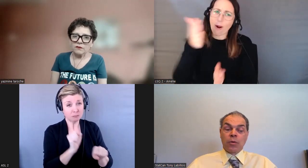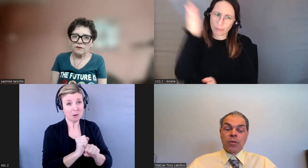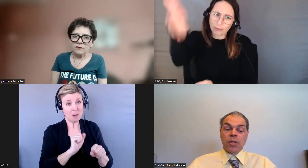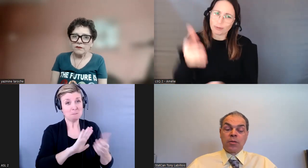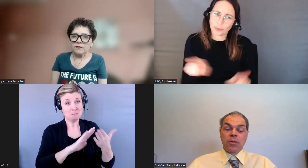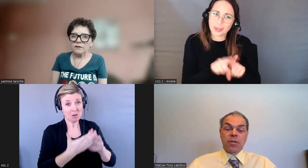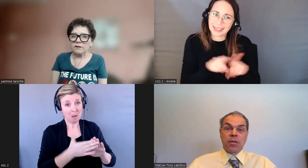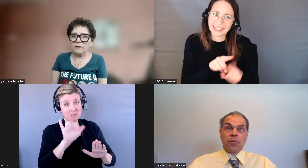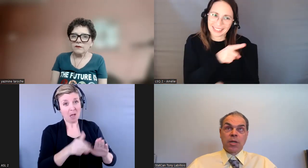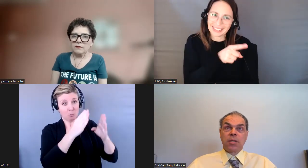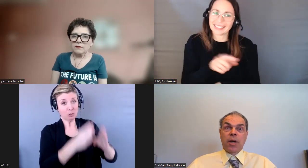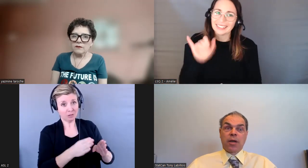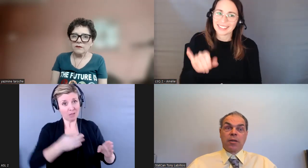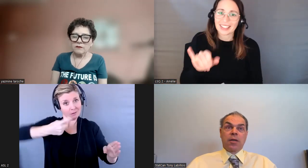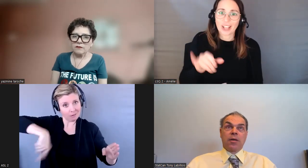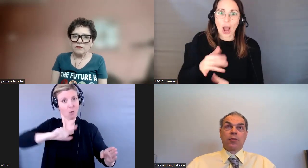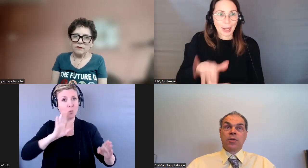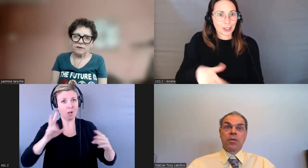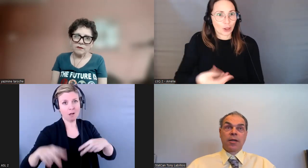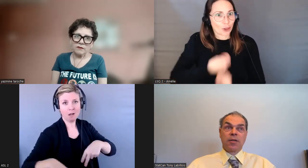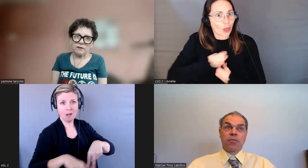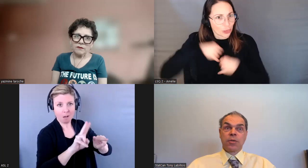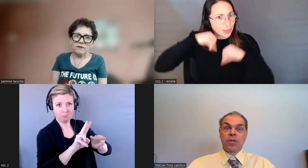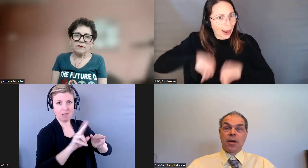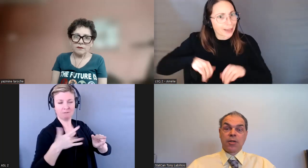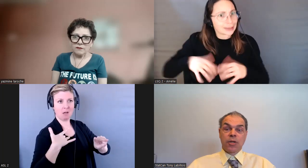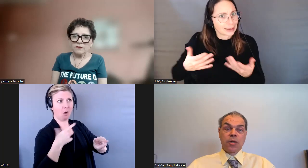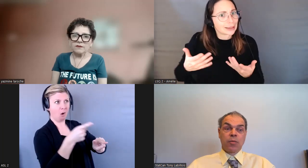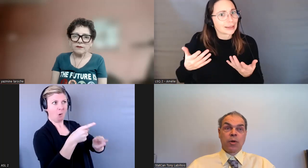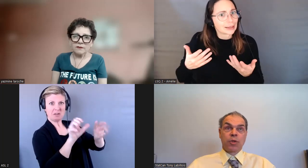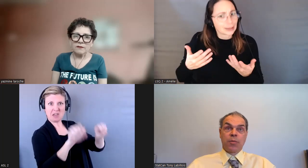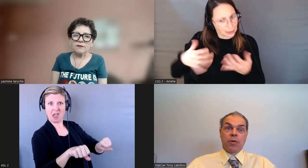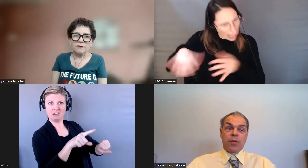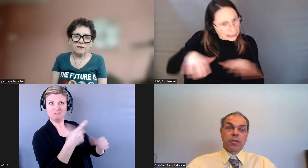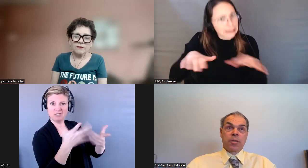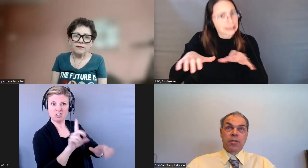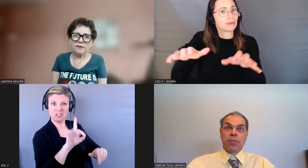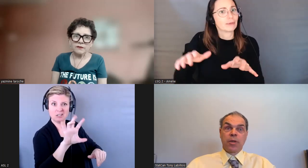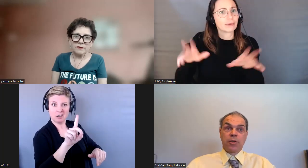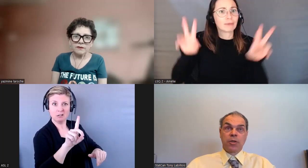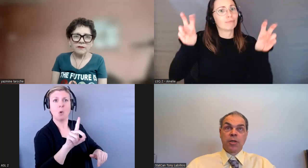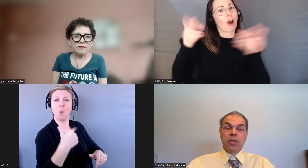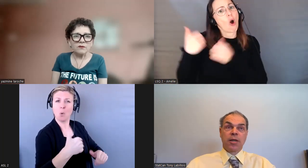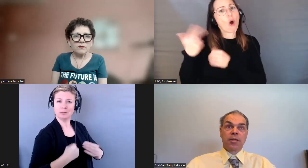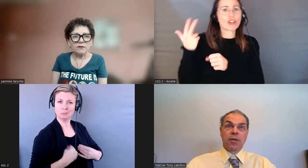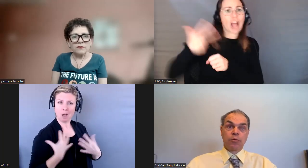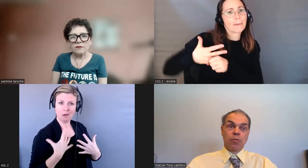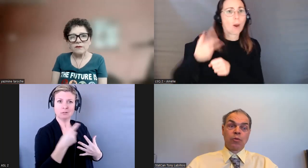many people for a long time and it's uh certainly what kept me so active and committed uh To